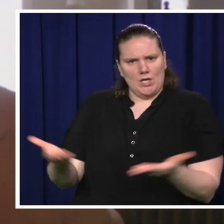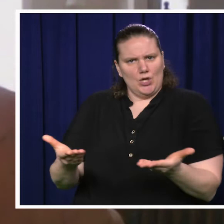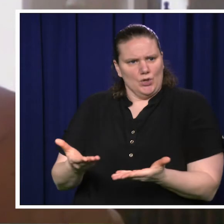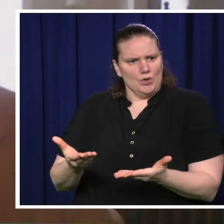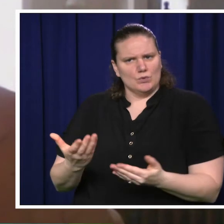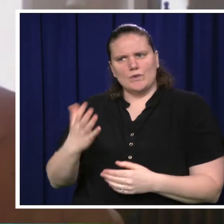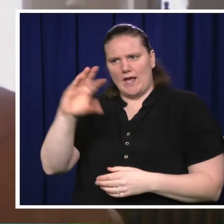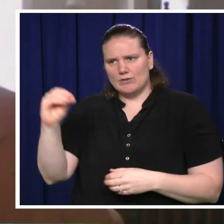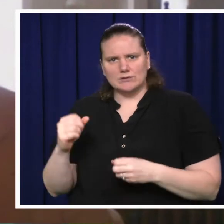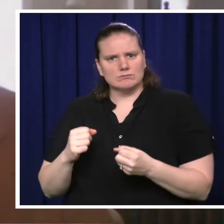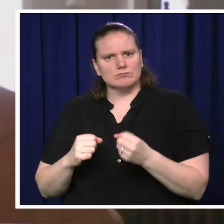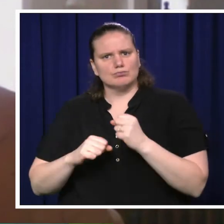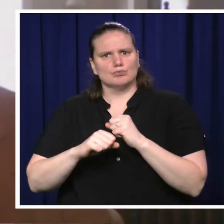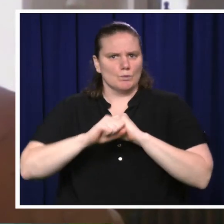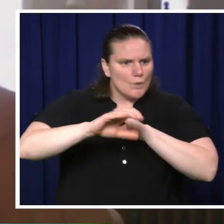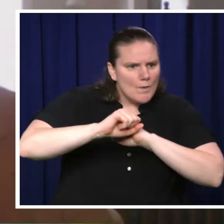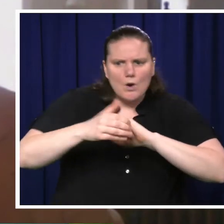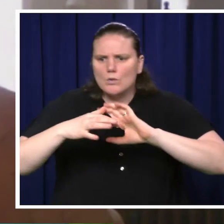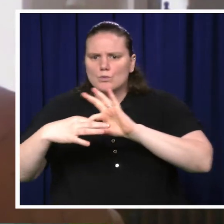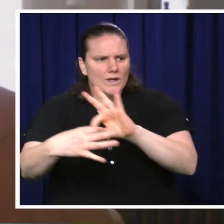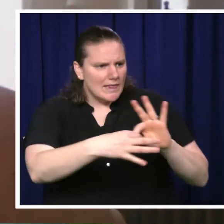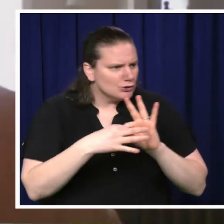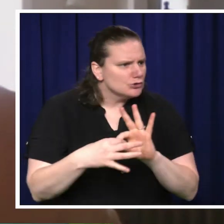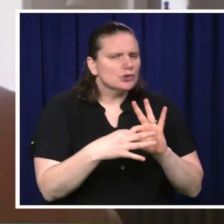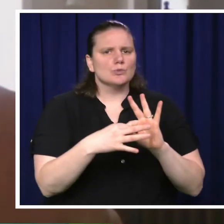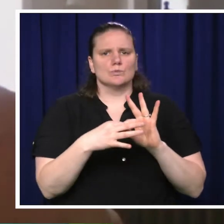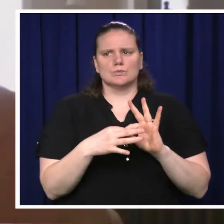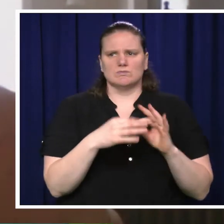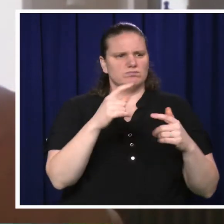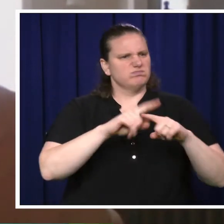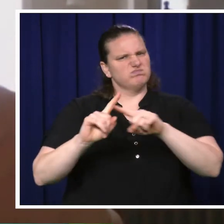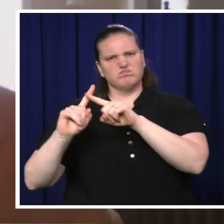to the residents of the county and to promote relationships